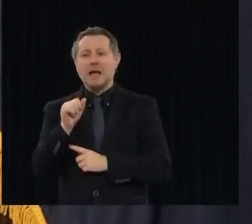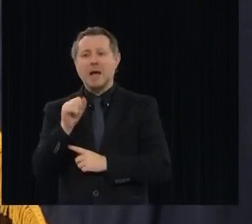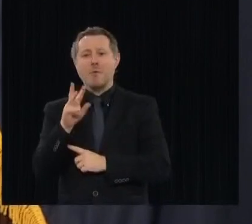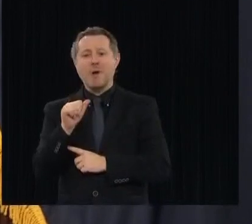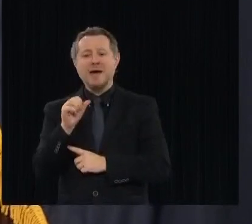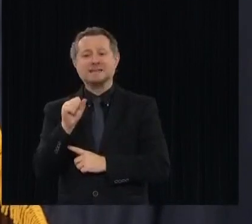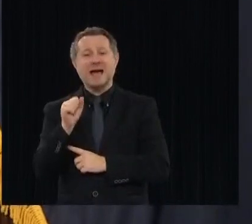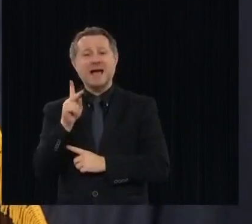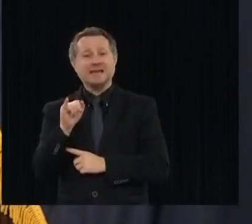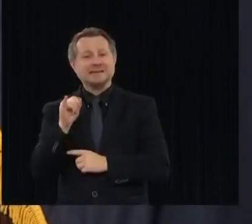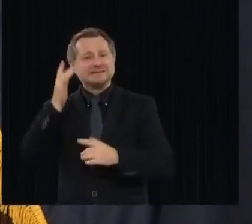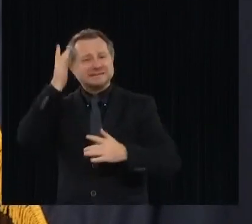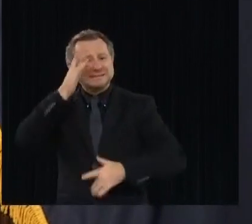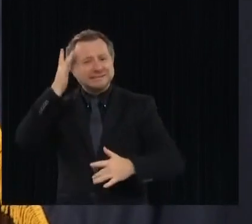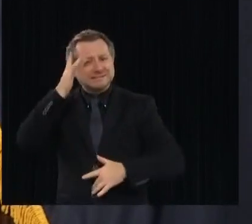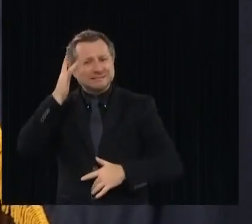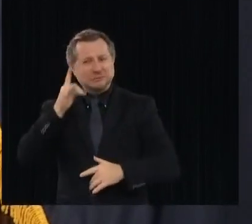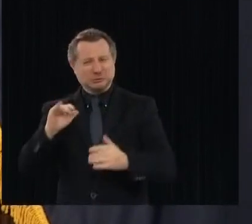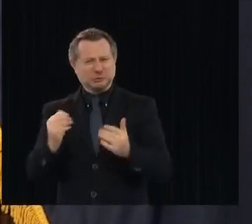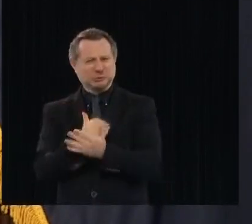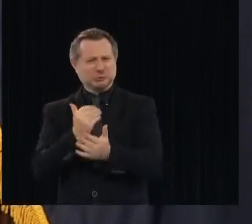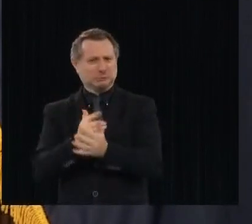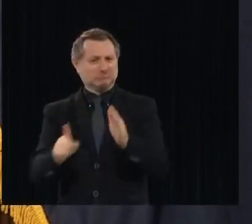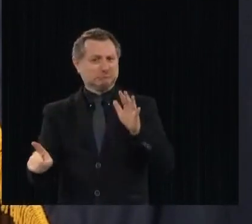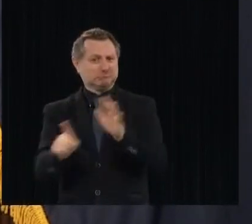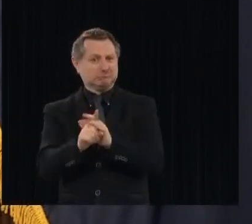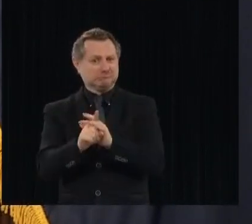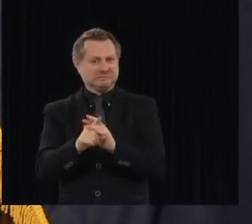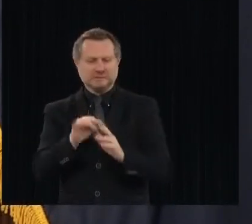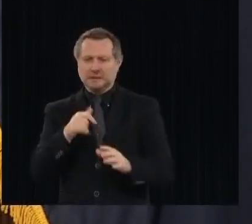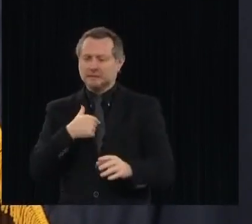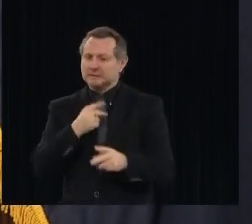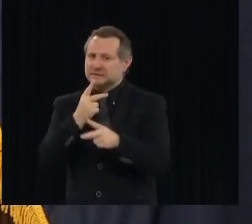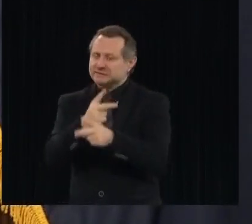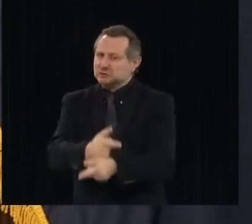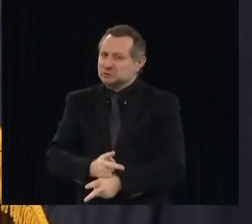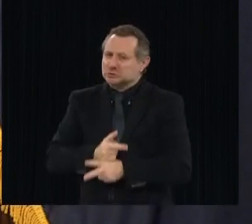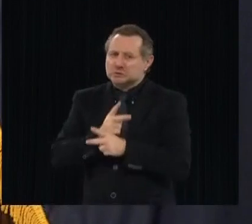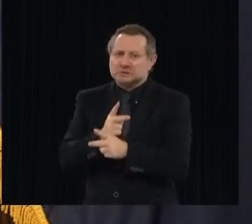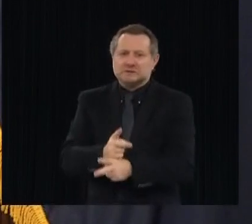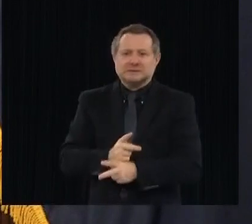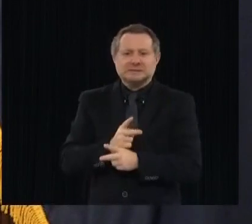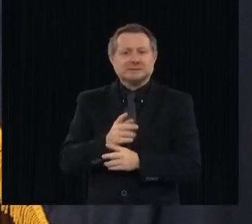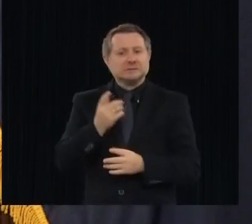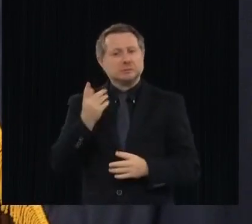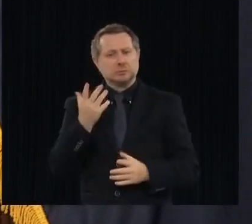POSING YBS. THIS ISSUE WITH THIS